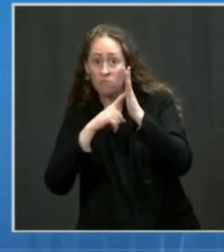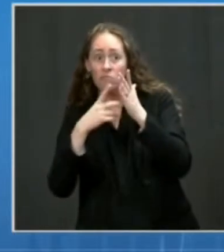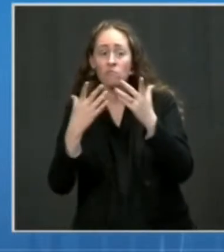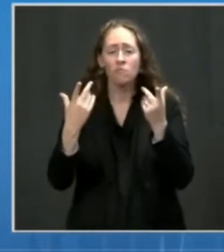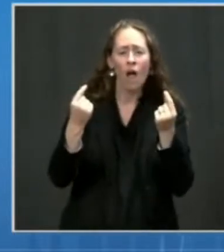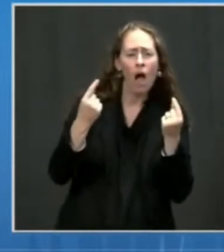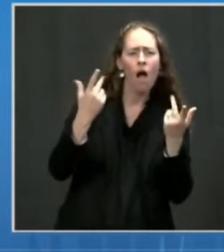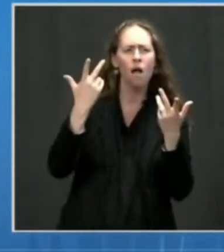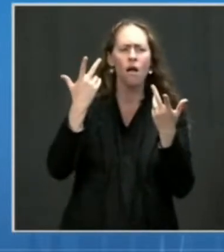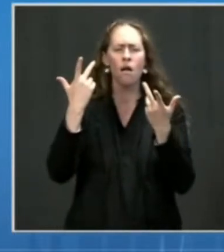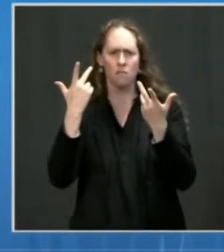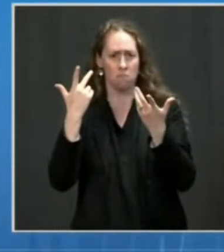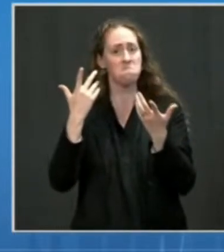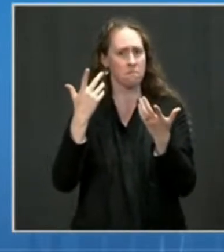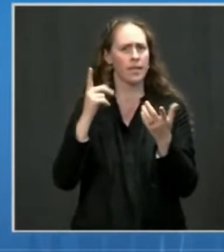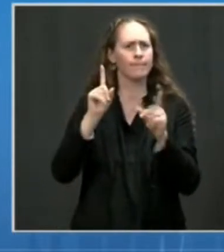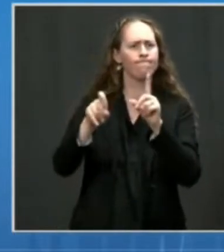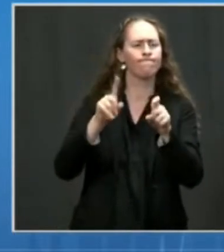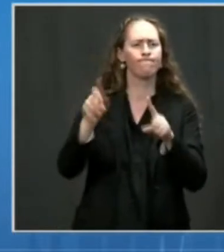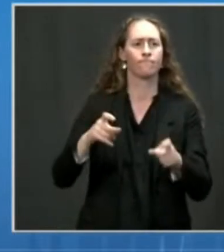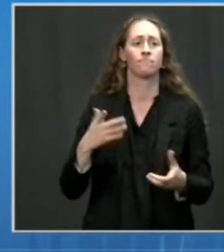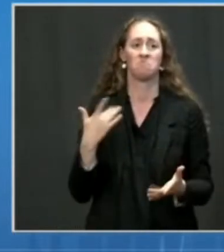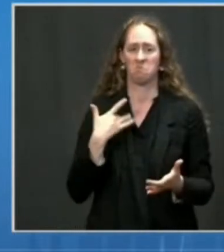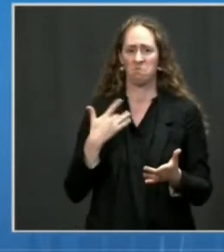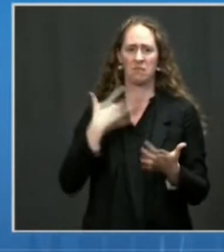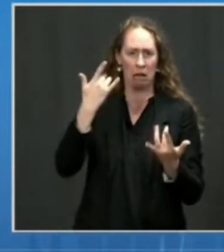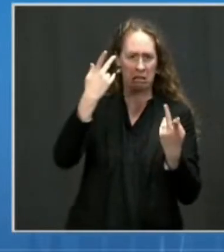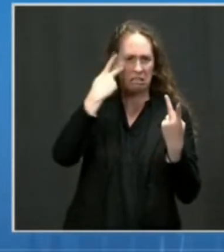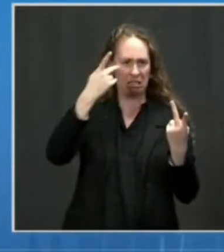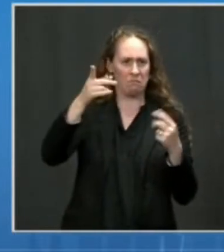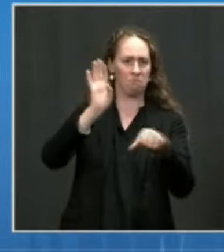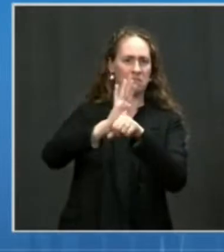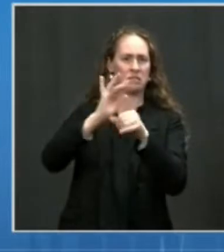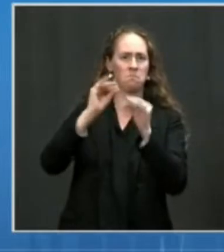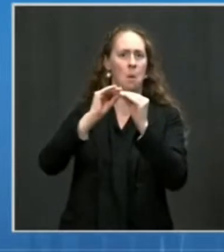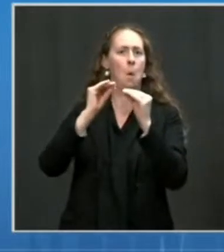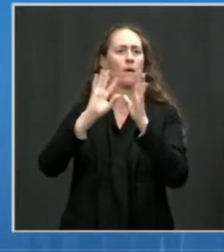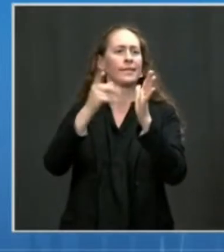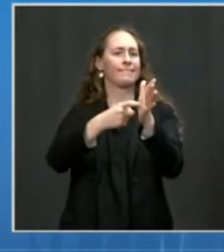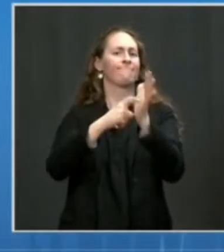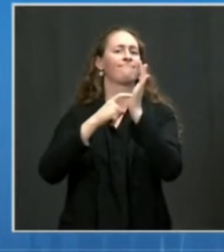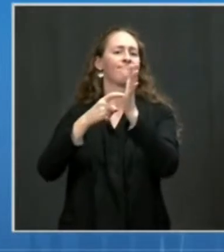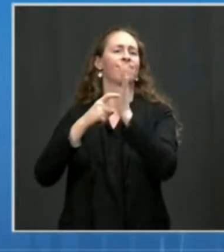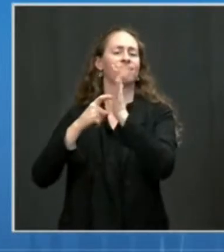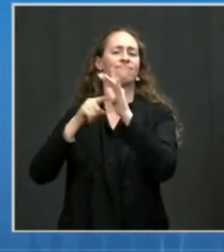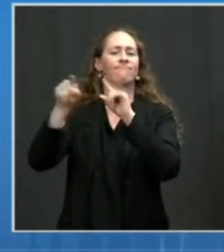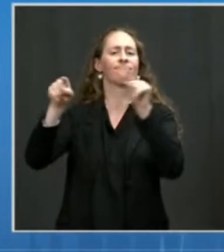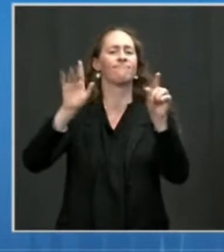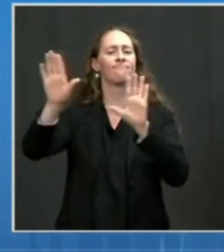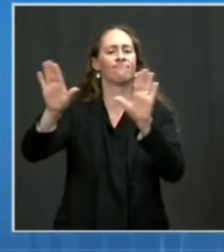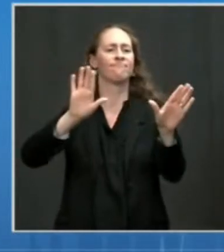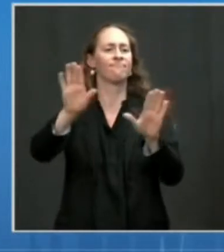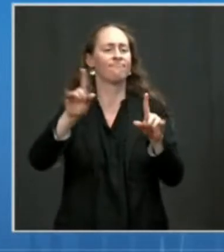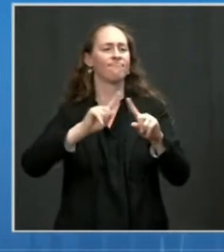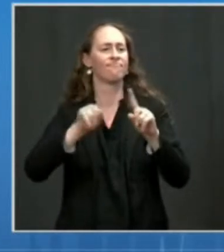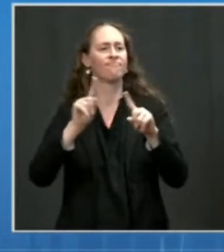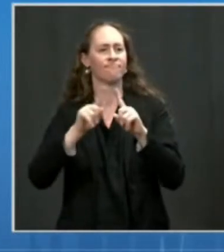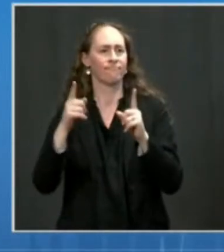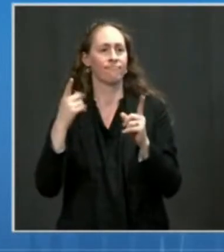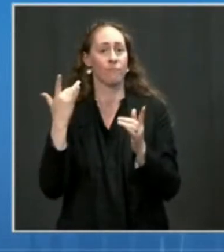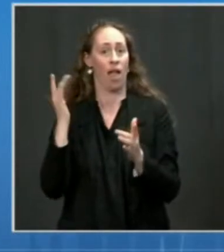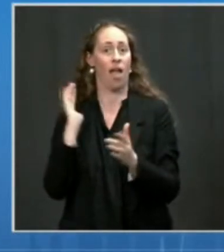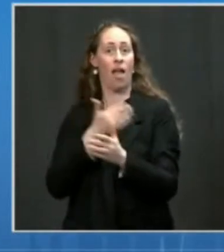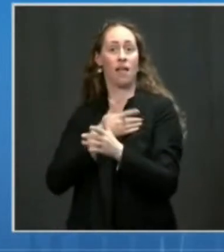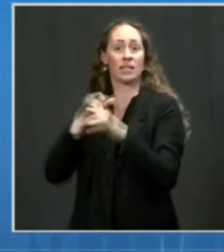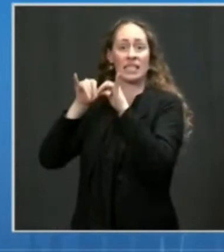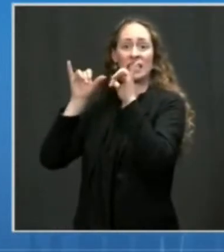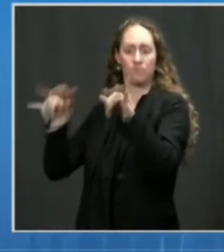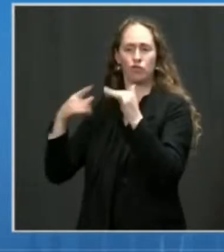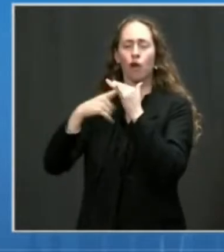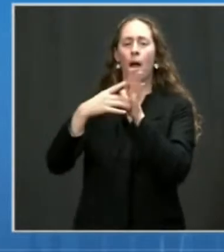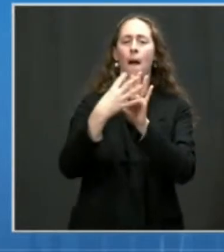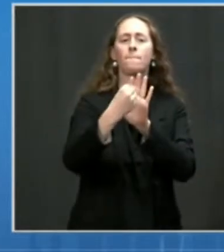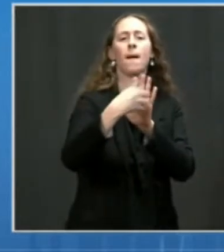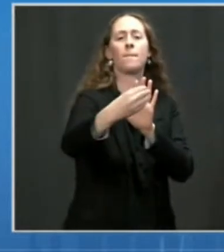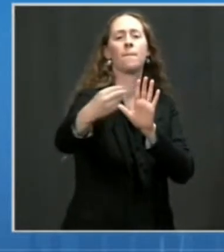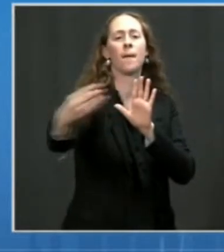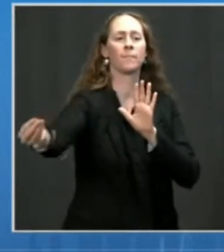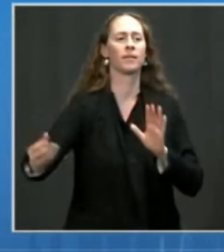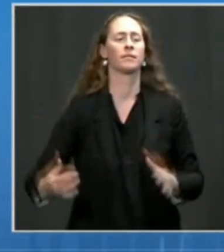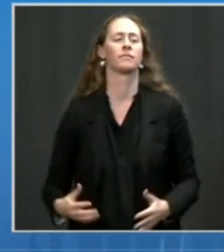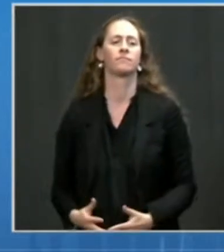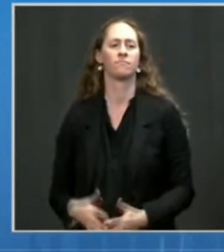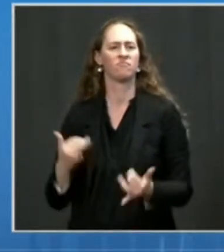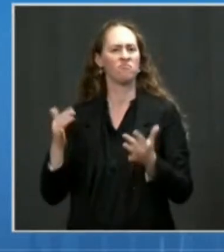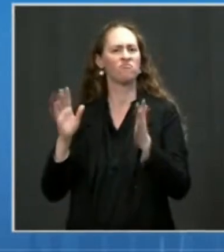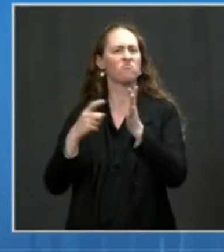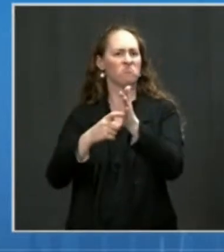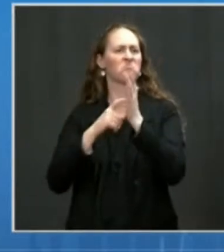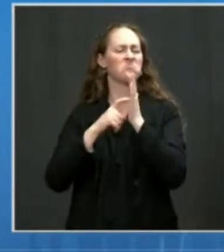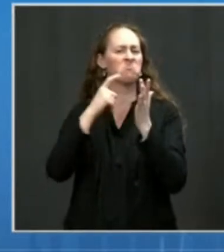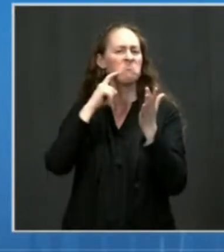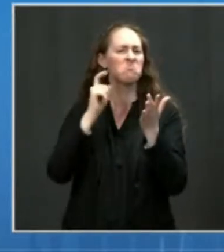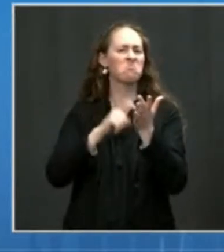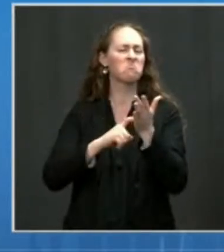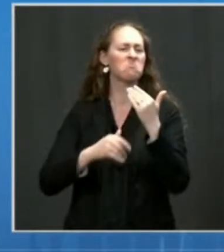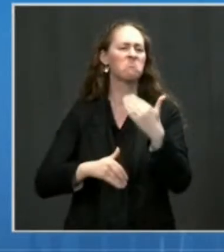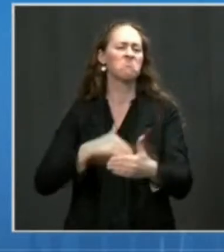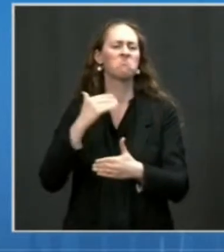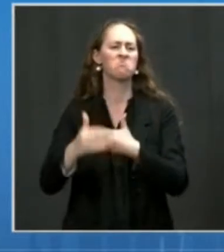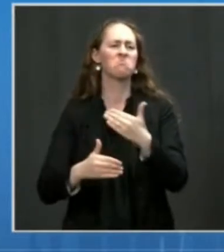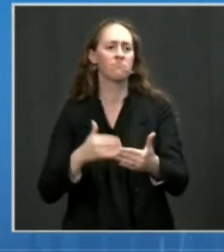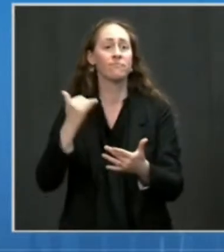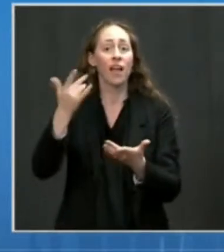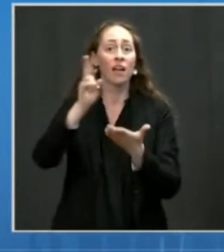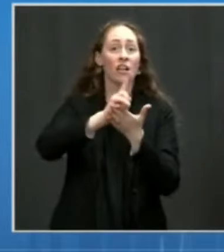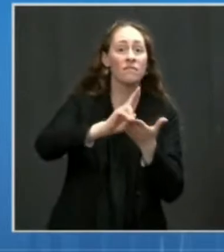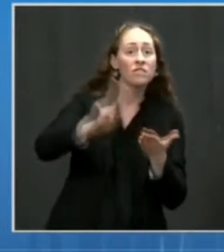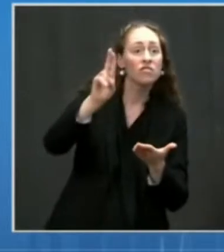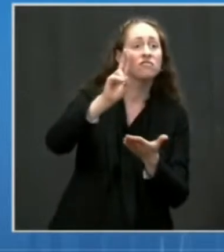ACTIVE-DUTY MILITARY.